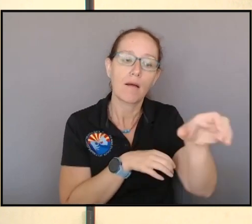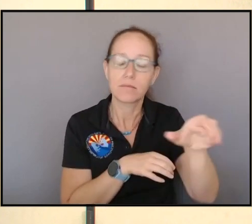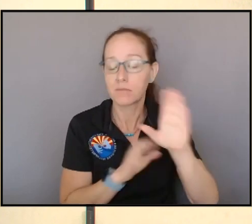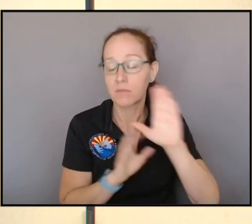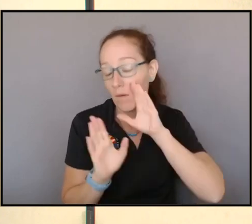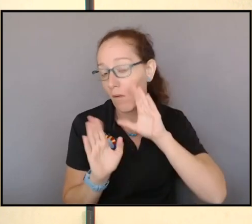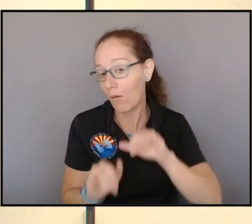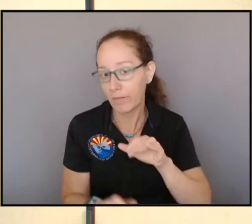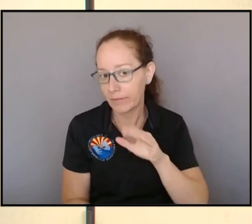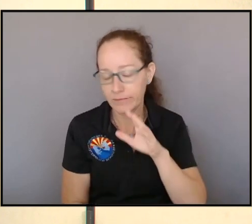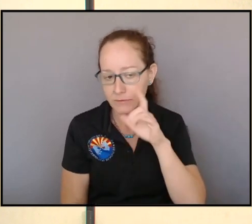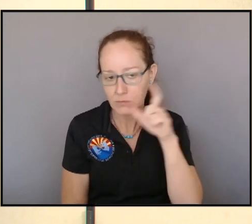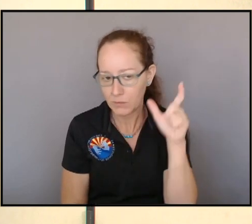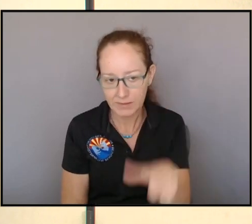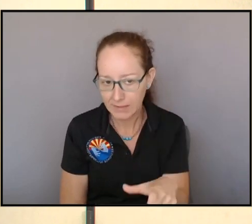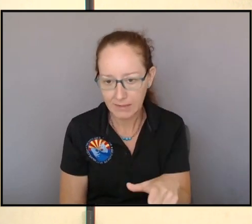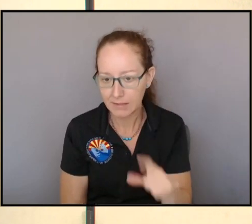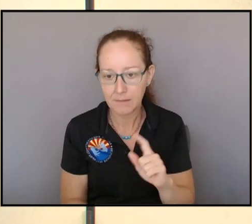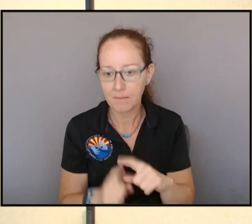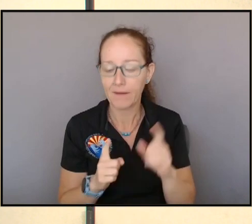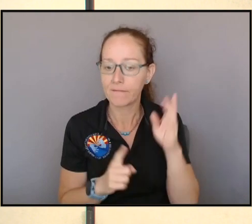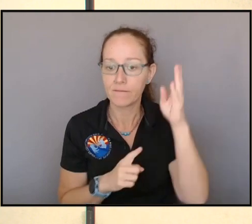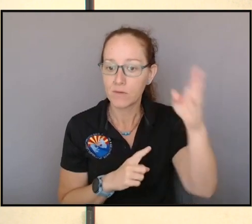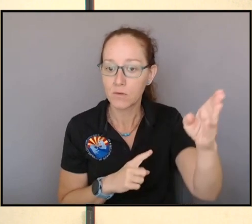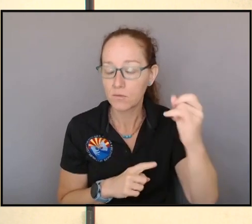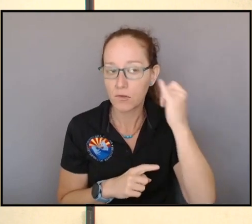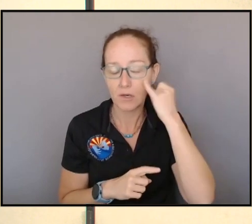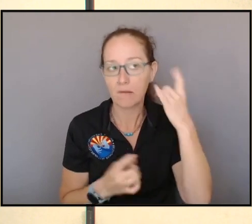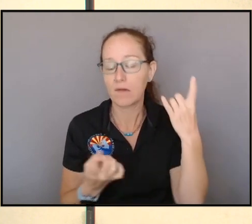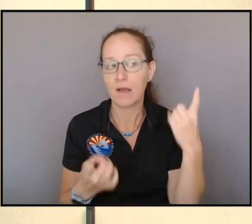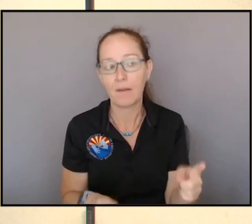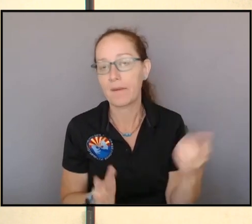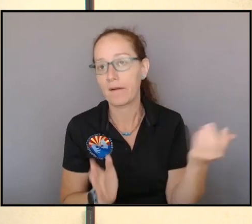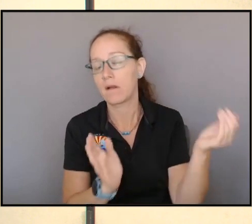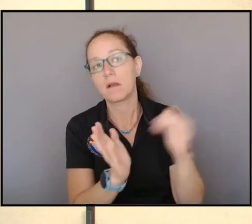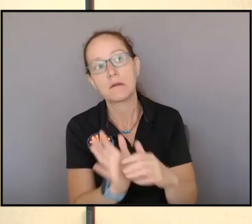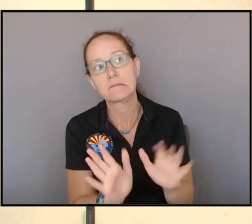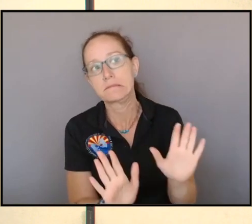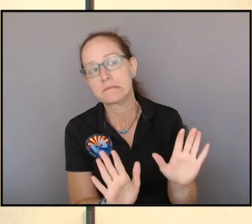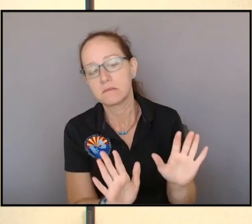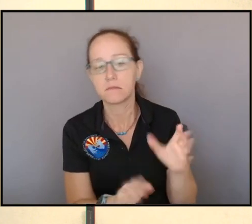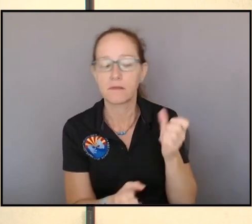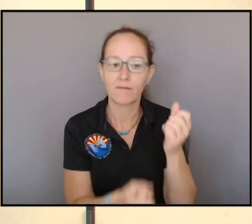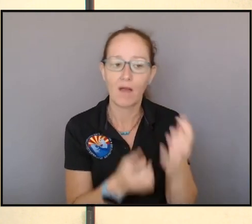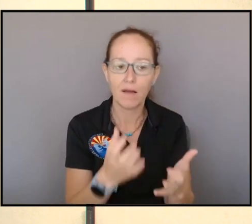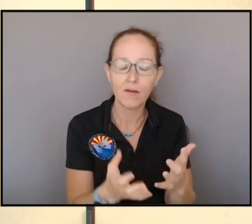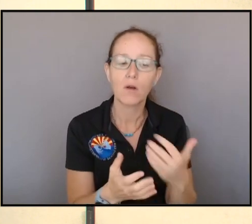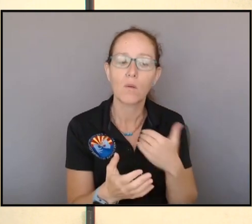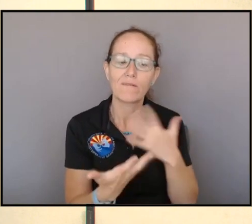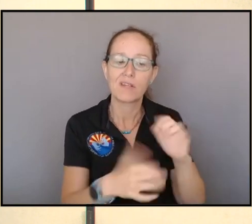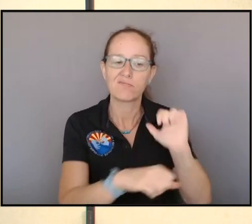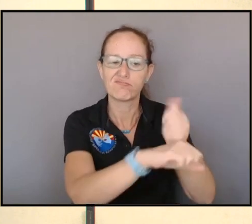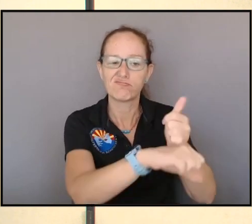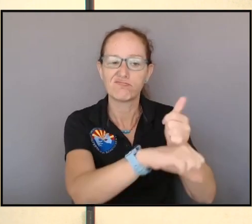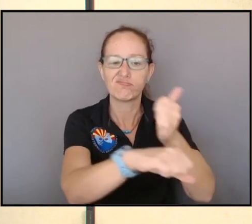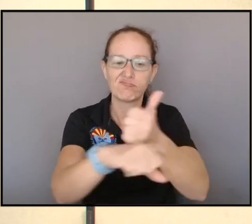you'll have some areas that'll check that fire spread. So, that's your update for May 21st and I'll talk to you